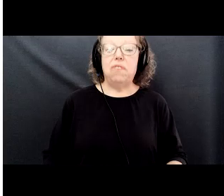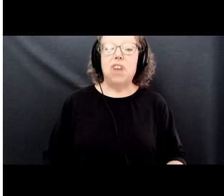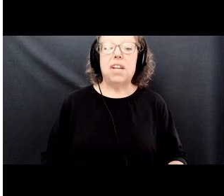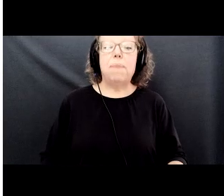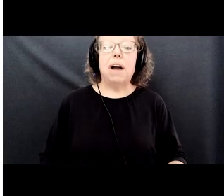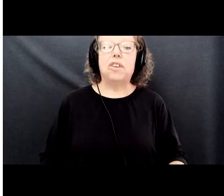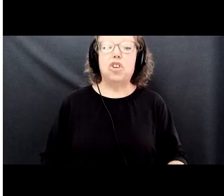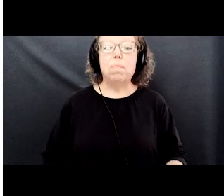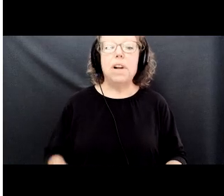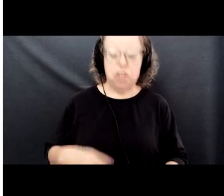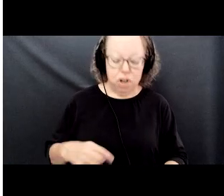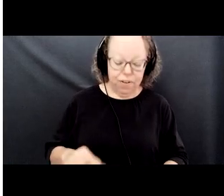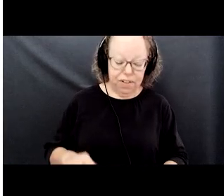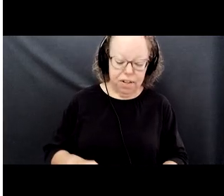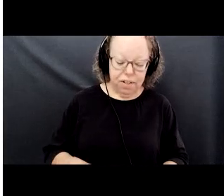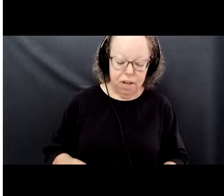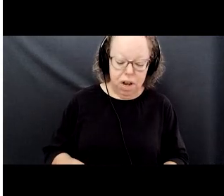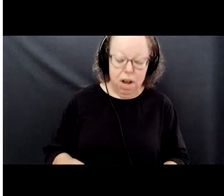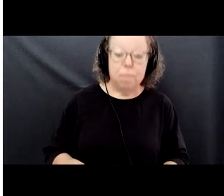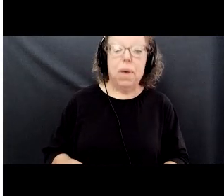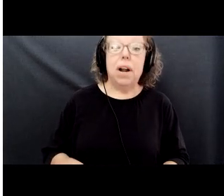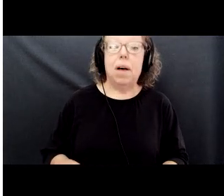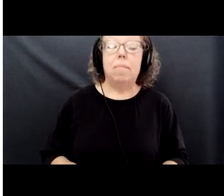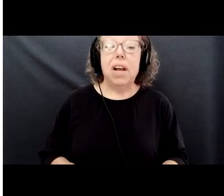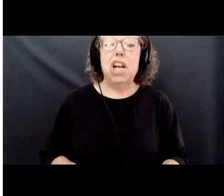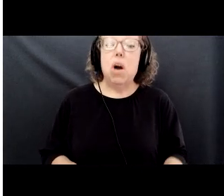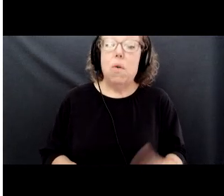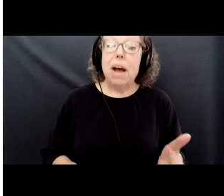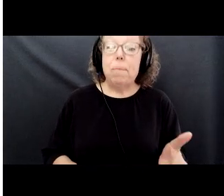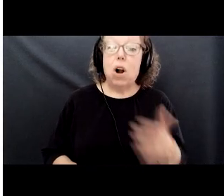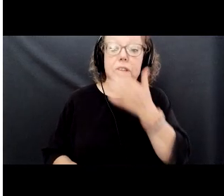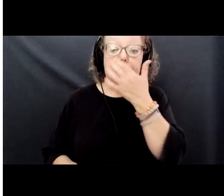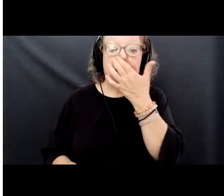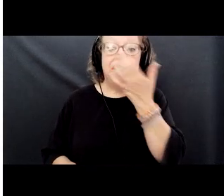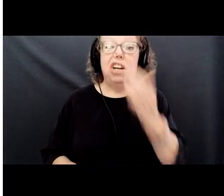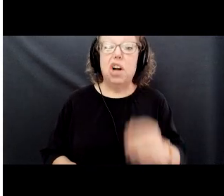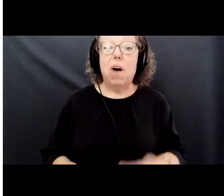you've talked about interpreting services but you know and that part is good you know